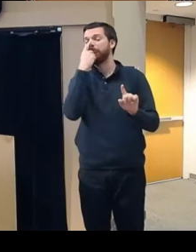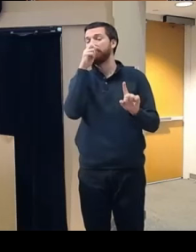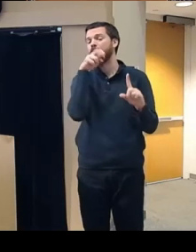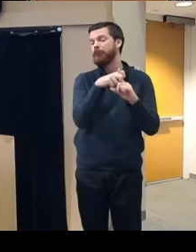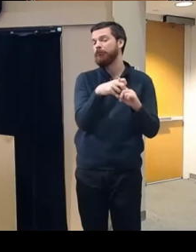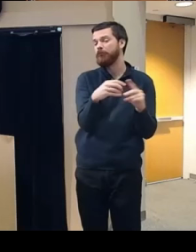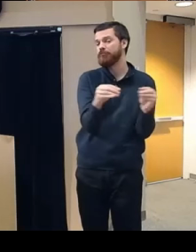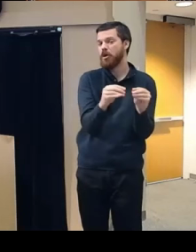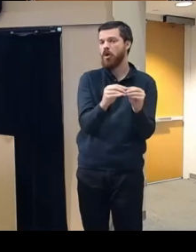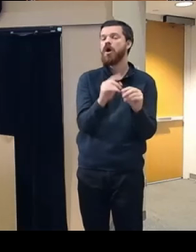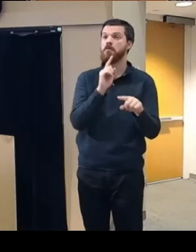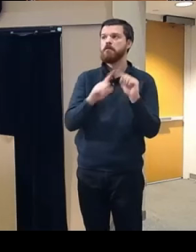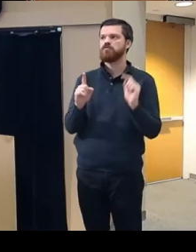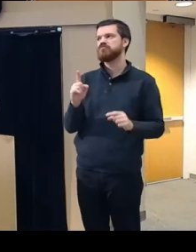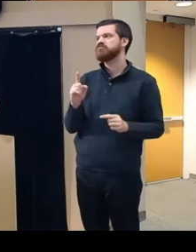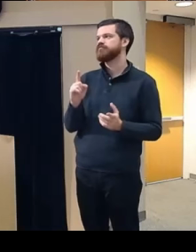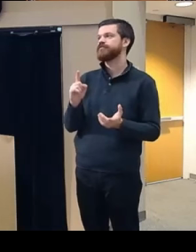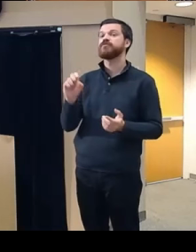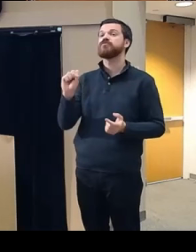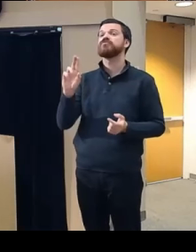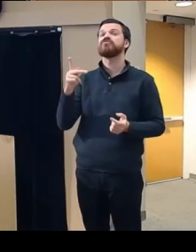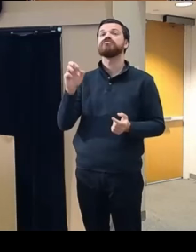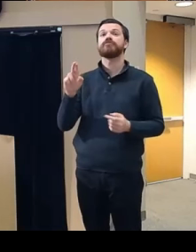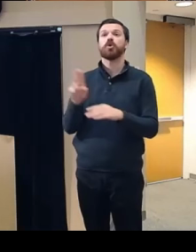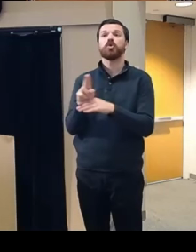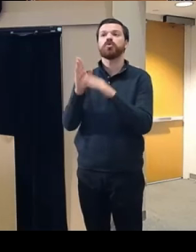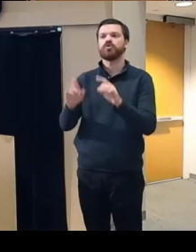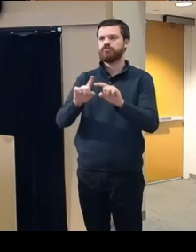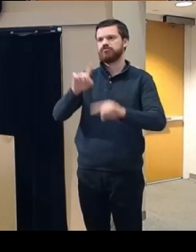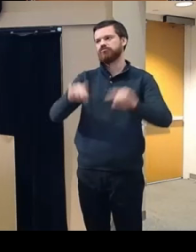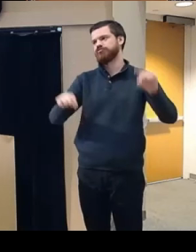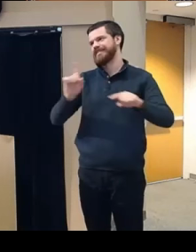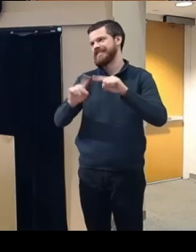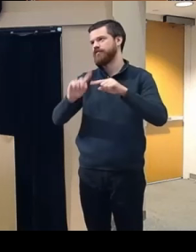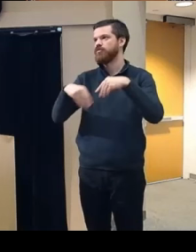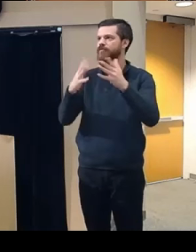but I I do think we have so the super users are all different types of clinicians and providers